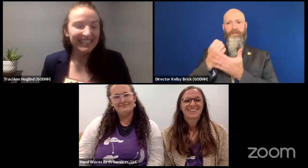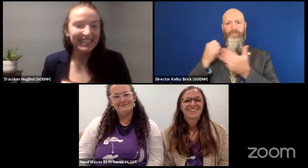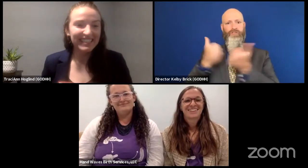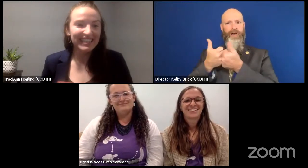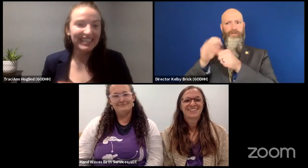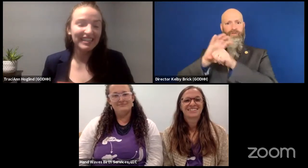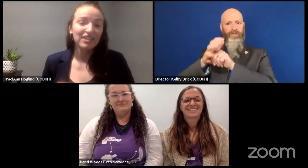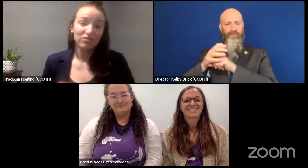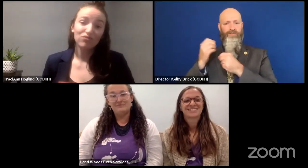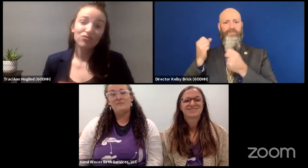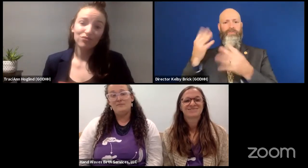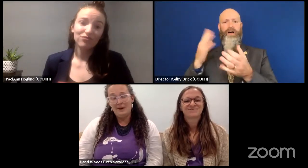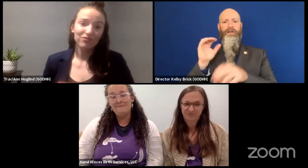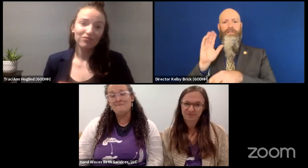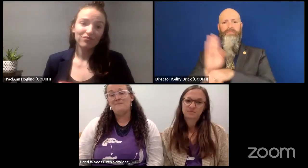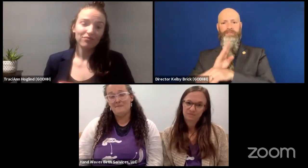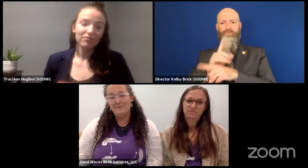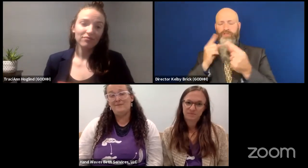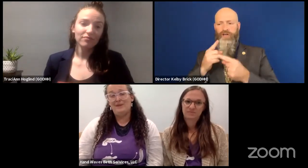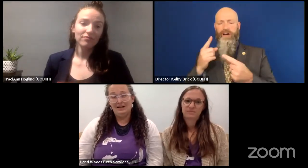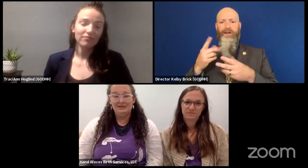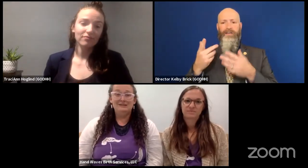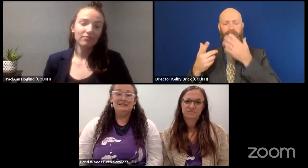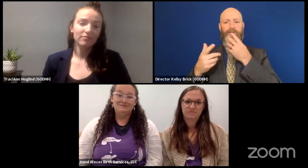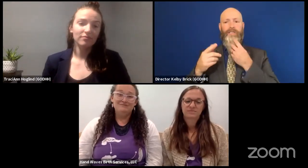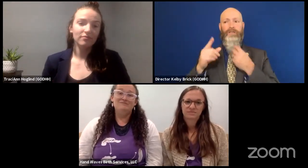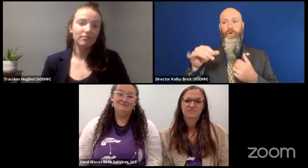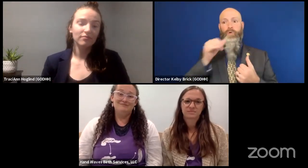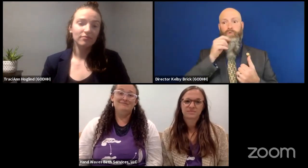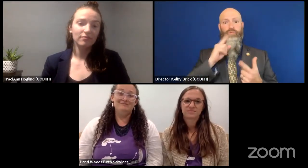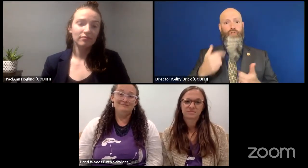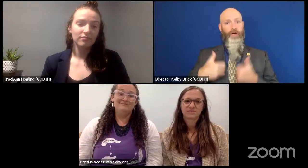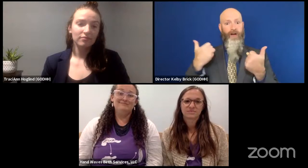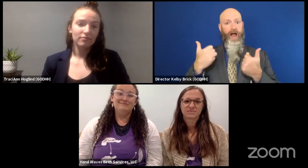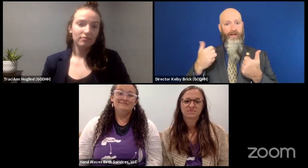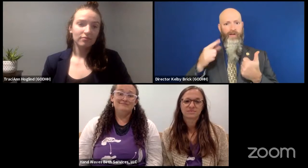Truly amazing. Even throughout the economic crisis that many businesses are